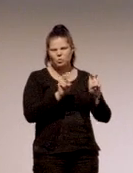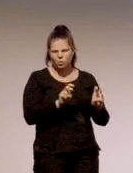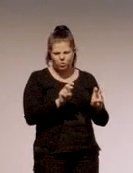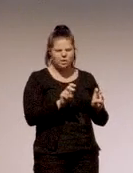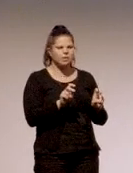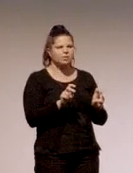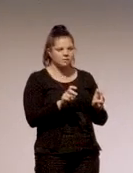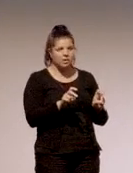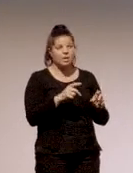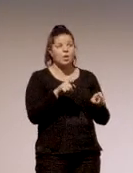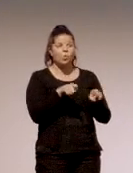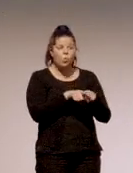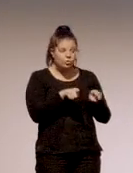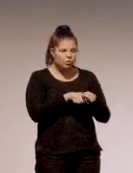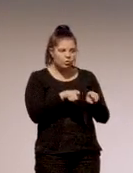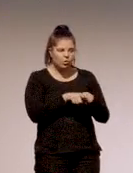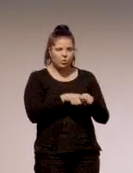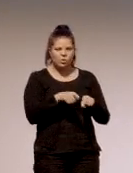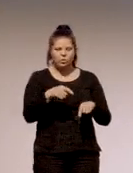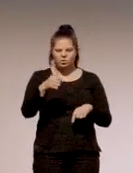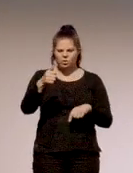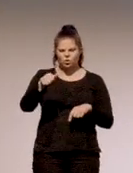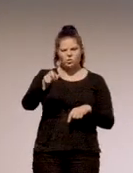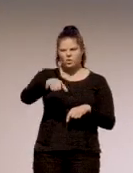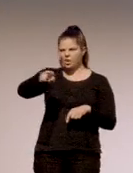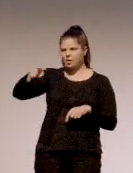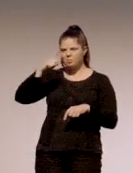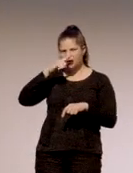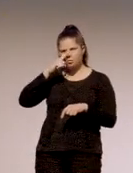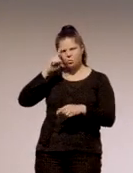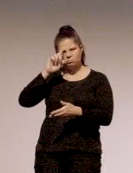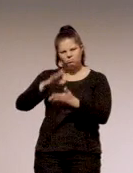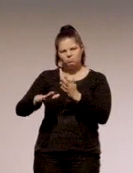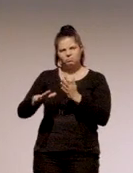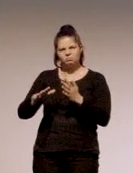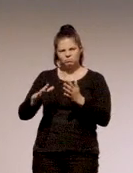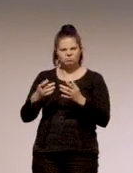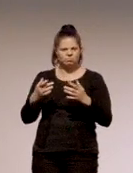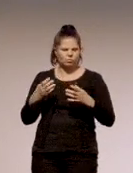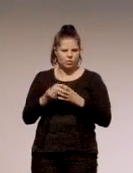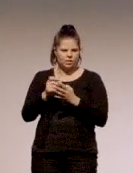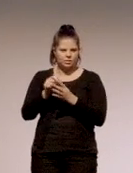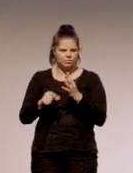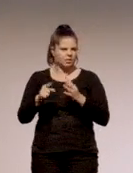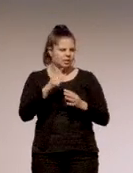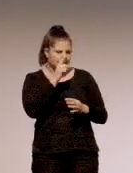But more than that, bringing in users, and those with lived experience to be able to go through those platforms and give real feedback.